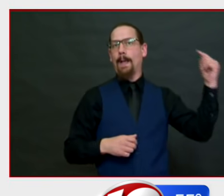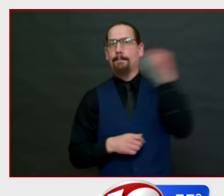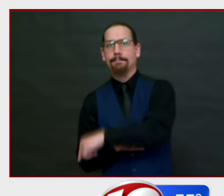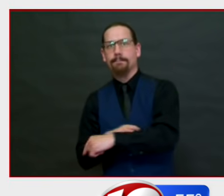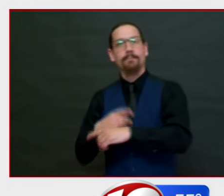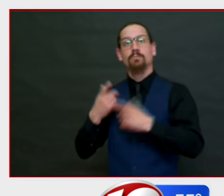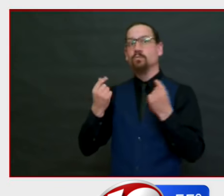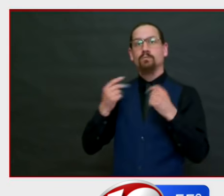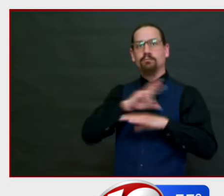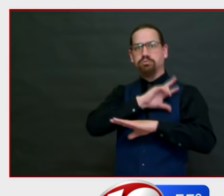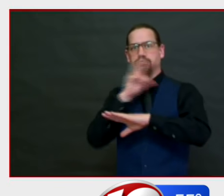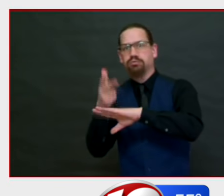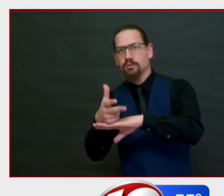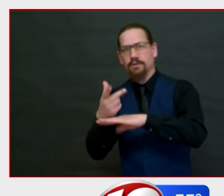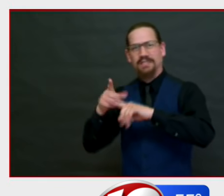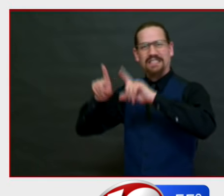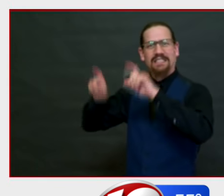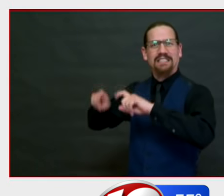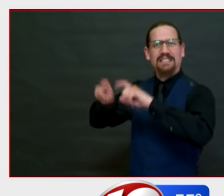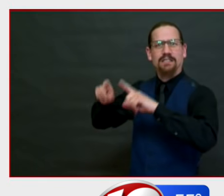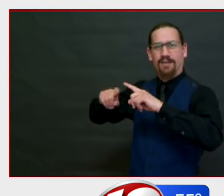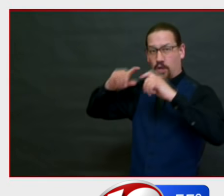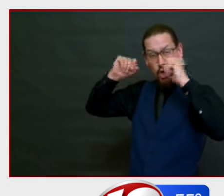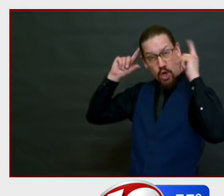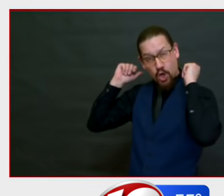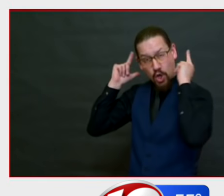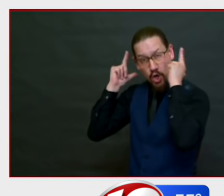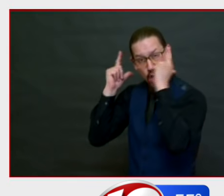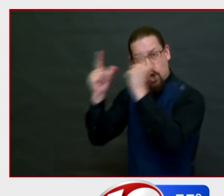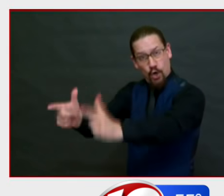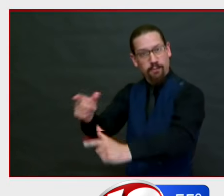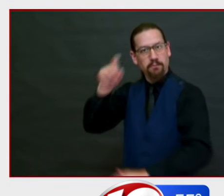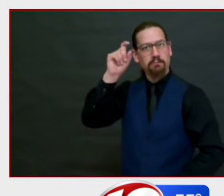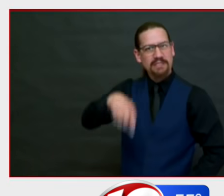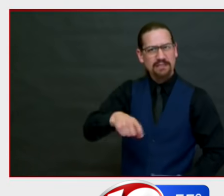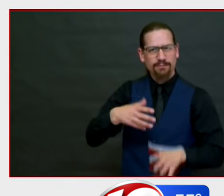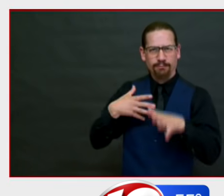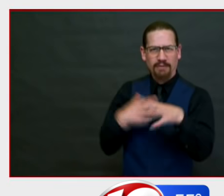TO DO TESTING AND TAKE ACTION. THE